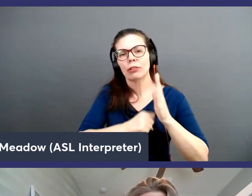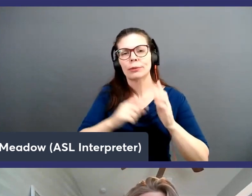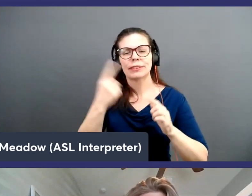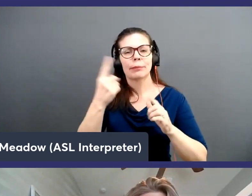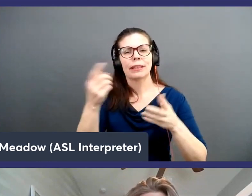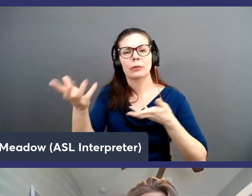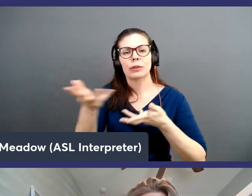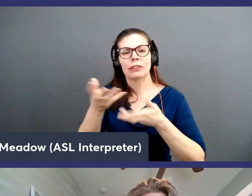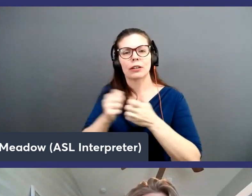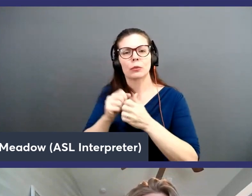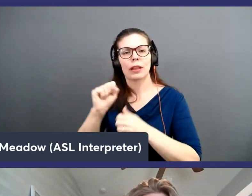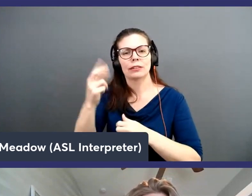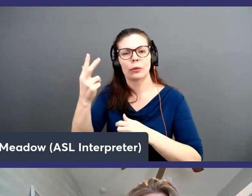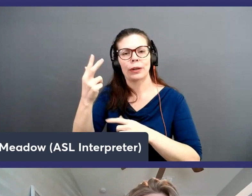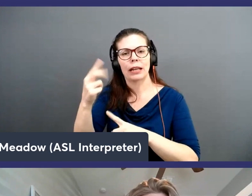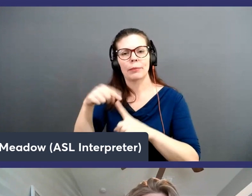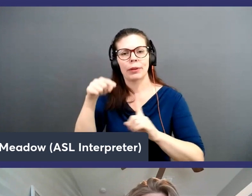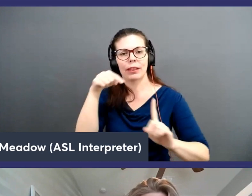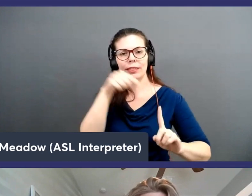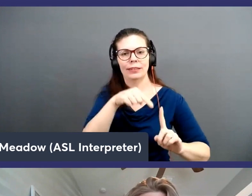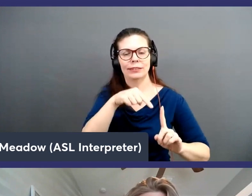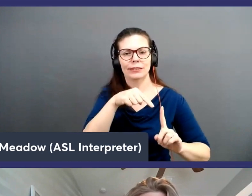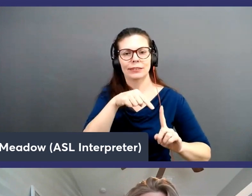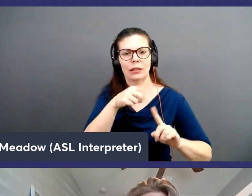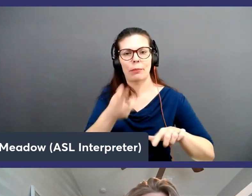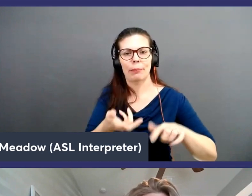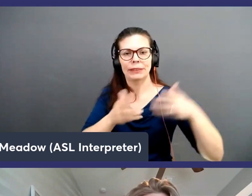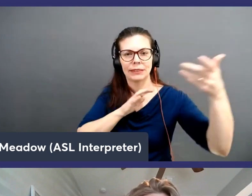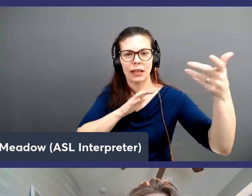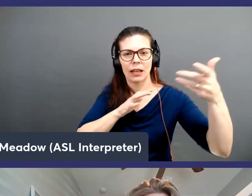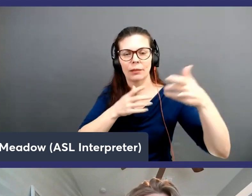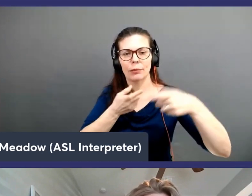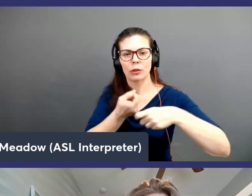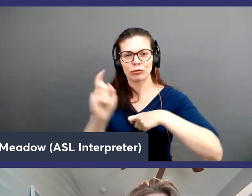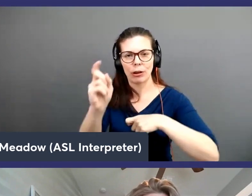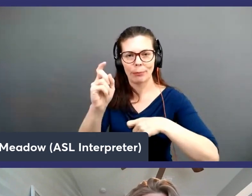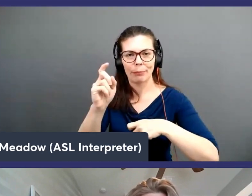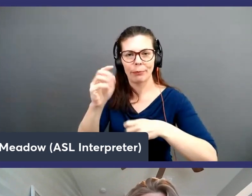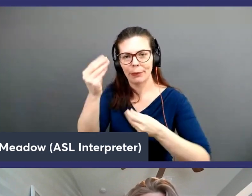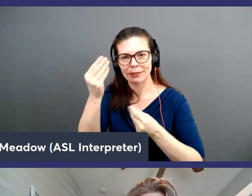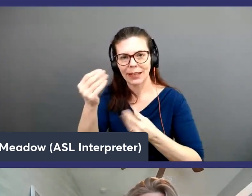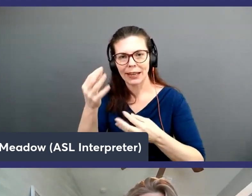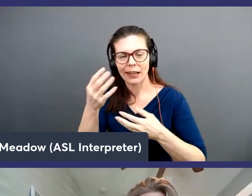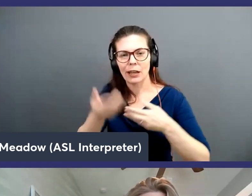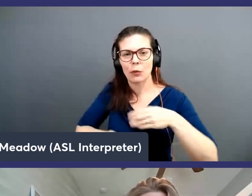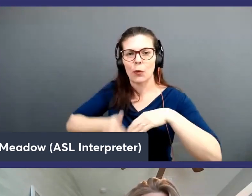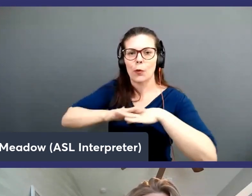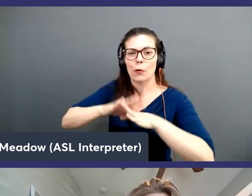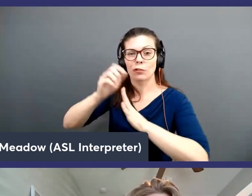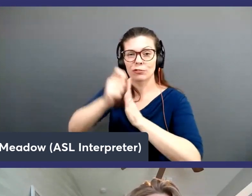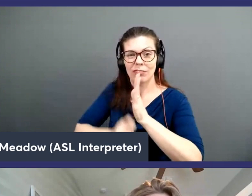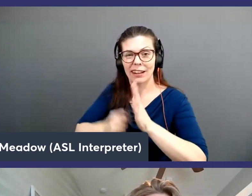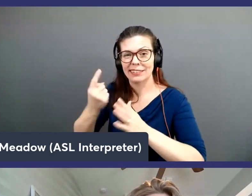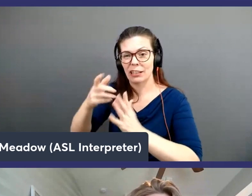and then my script actually messes up or corrupts some data by overwriting something that I had previously written to S3.